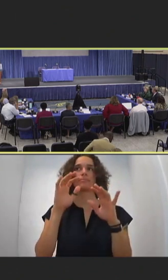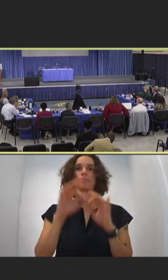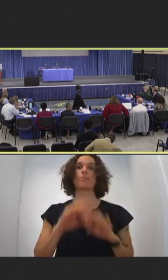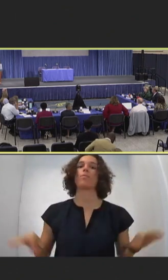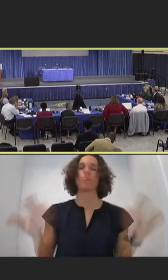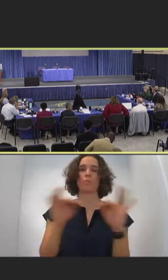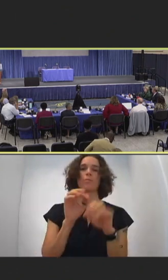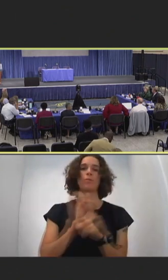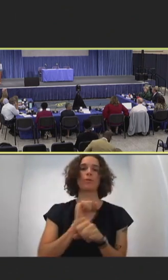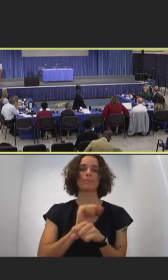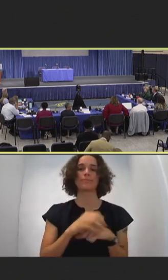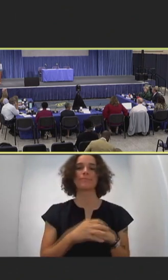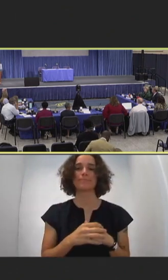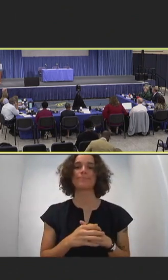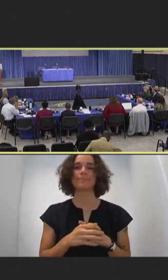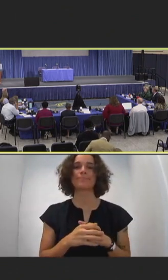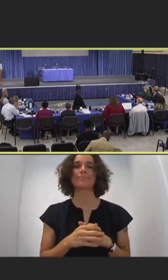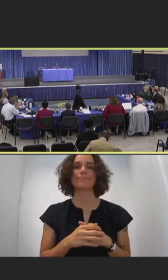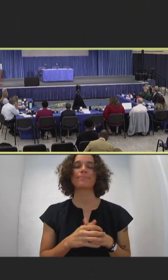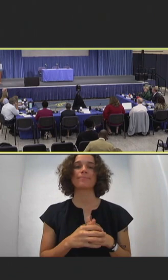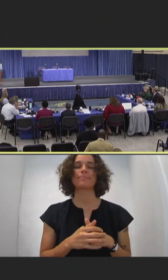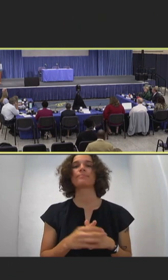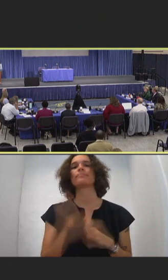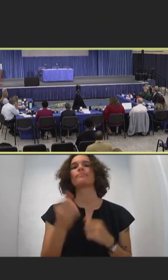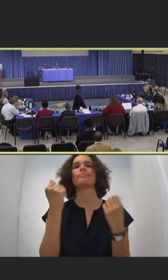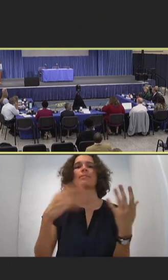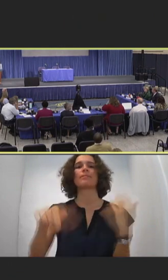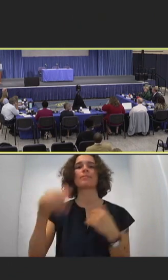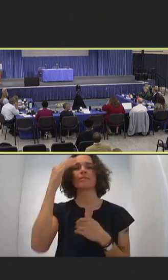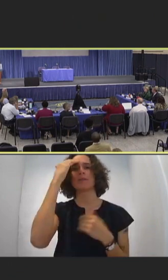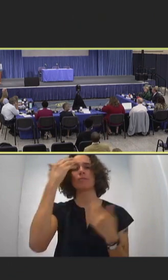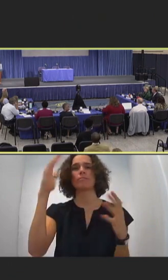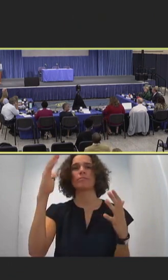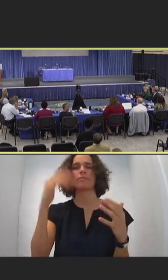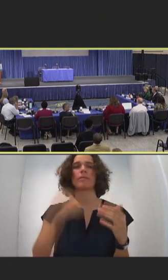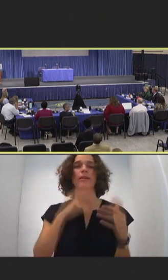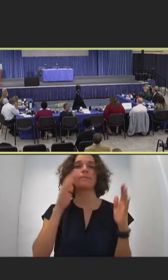As many of you know, throughout my career, I focused on inclusion and equity. And in